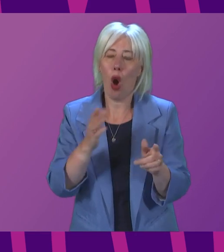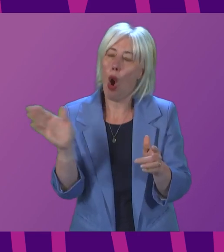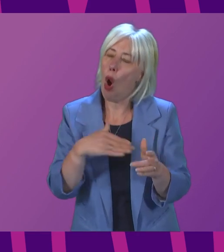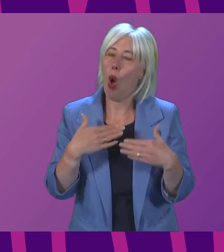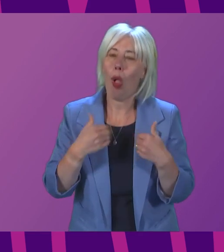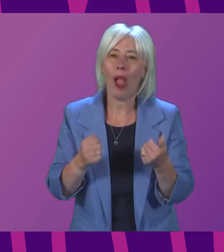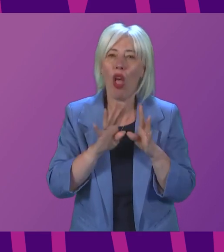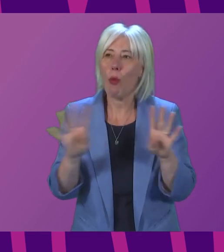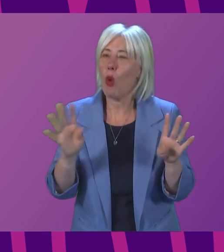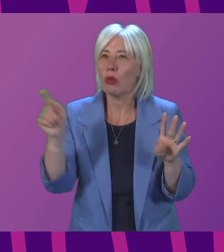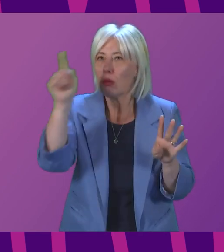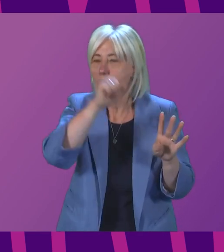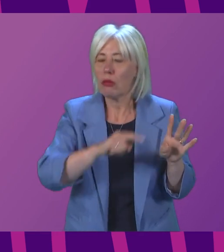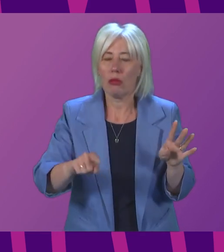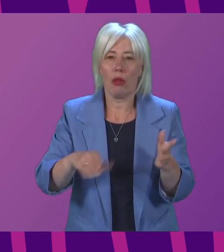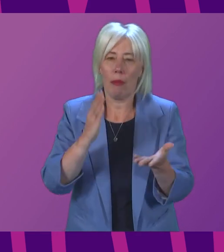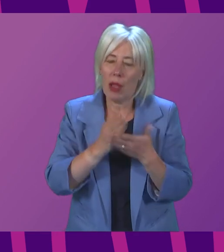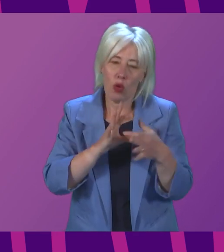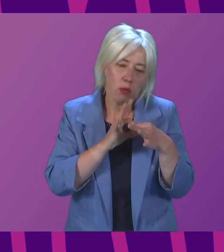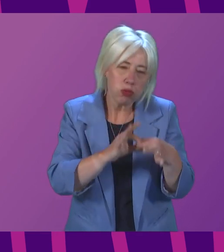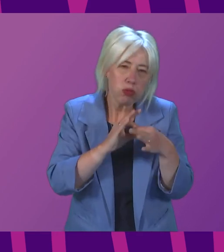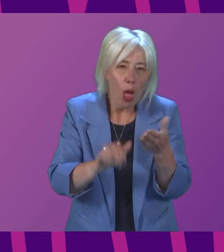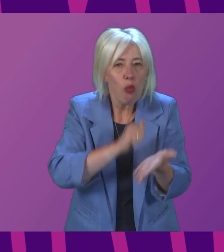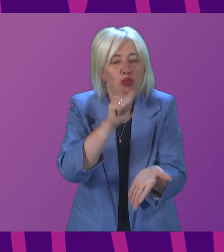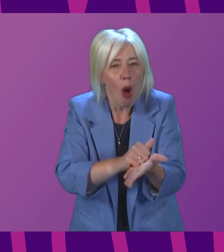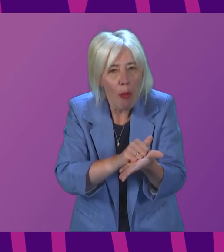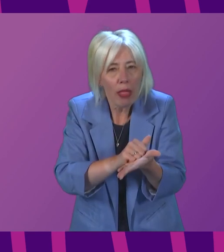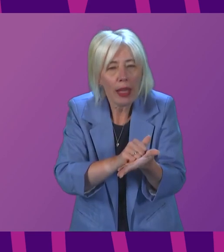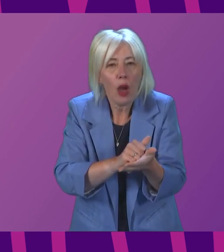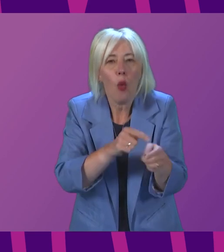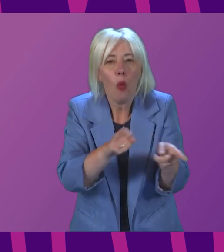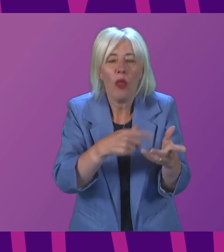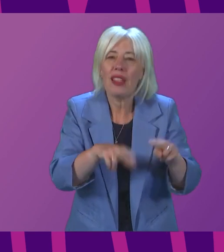Government will ensure that that is the case.